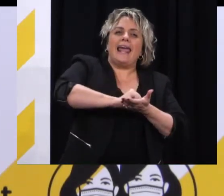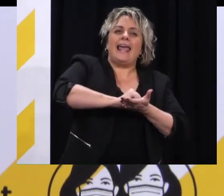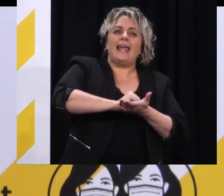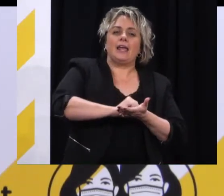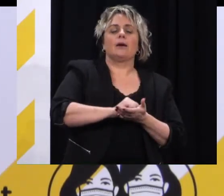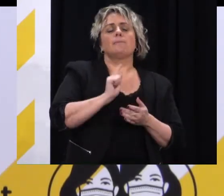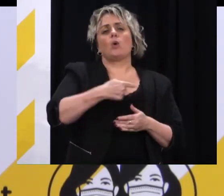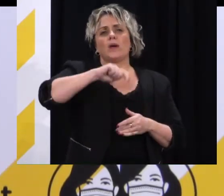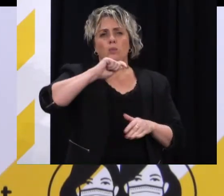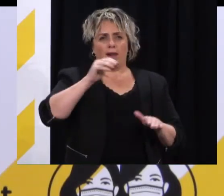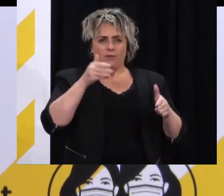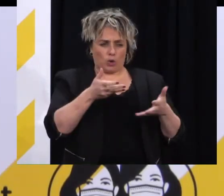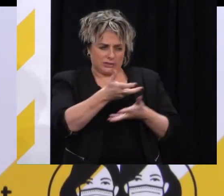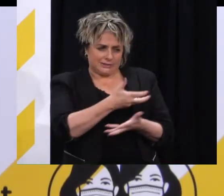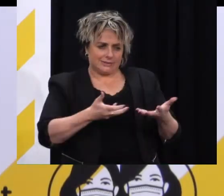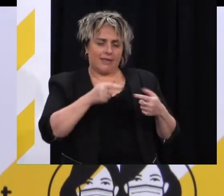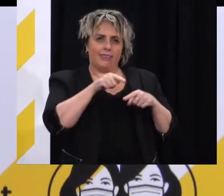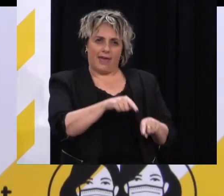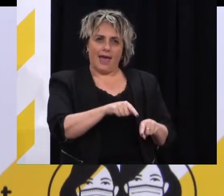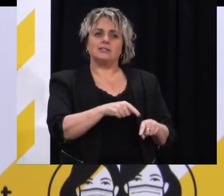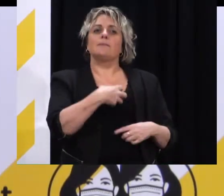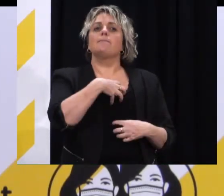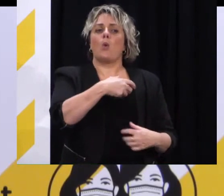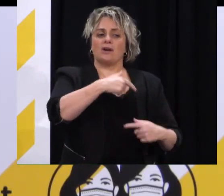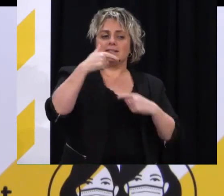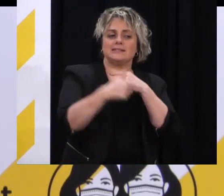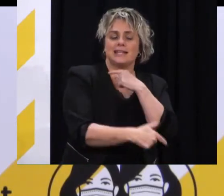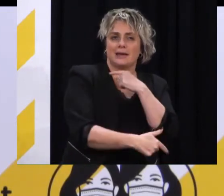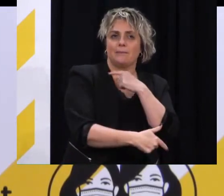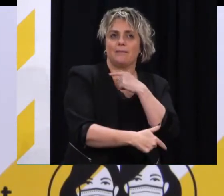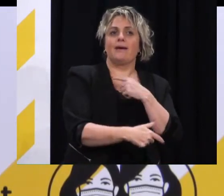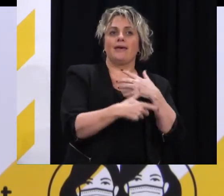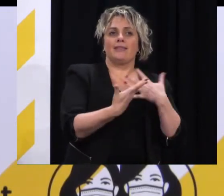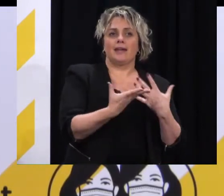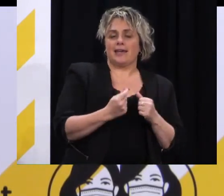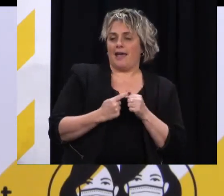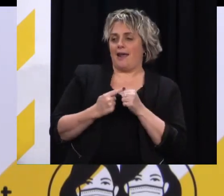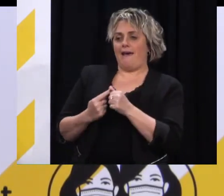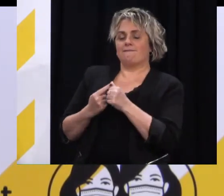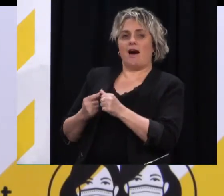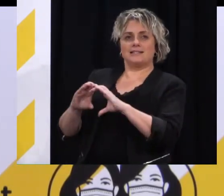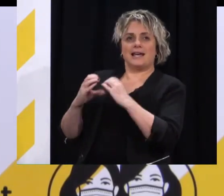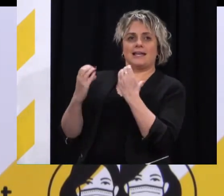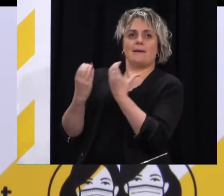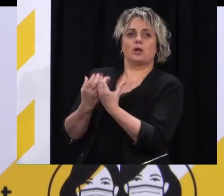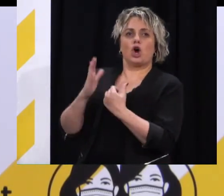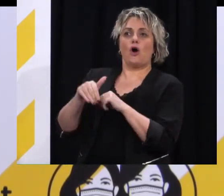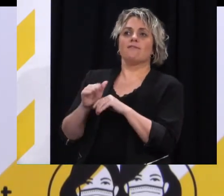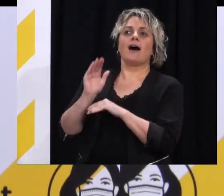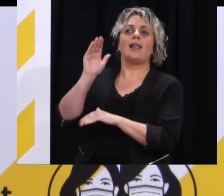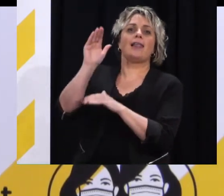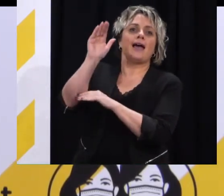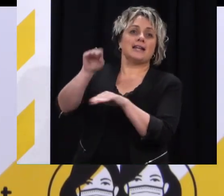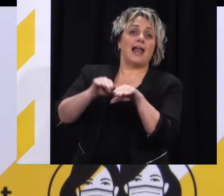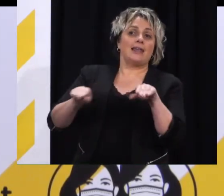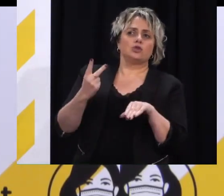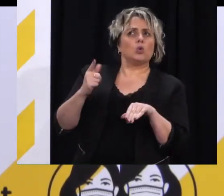age of 12, it is hard to be assured that they are able to use the mask safely. We'll have another look at that but we'll